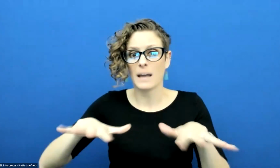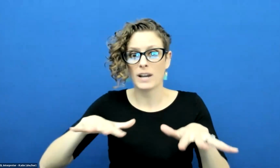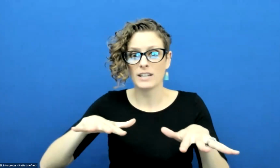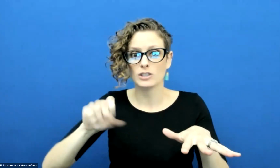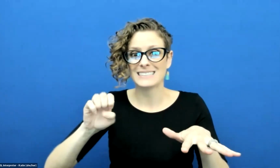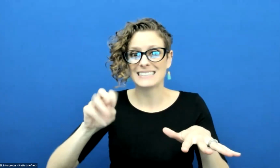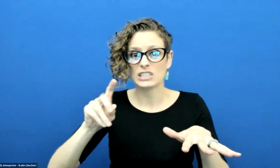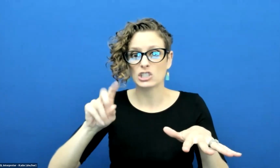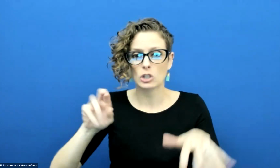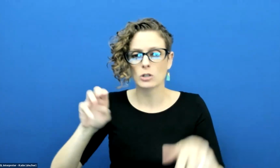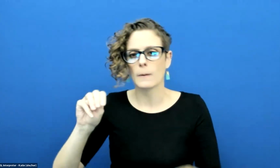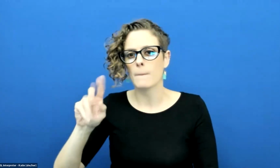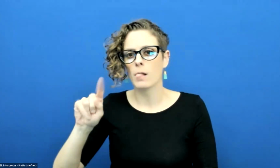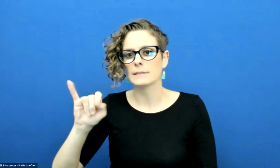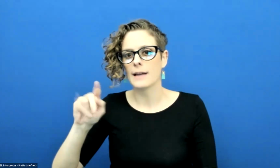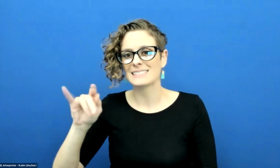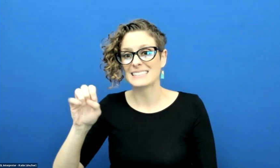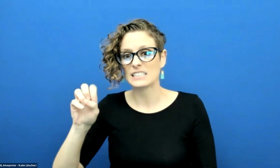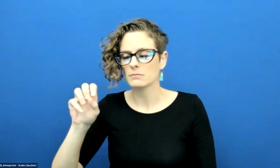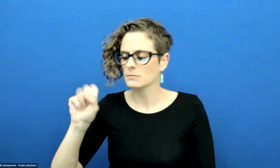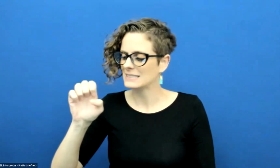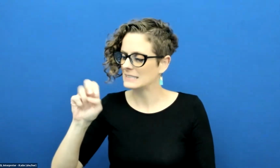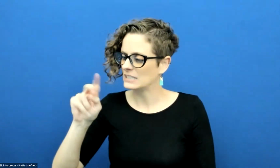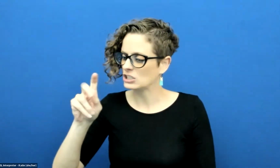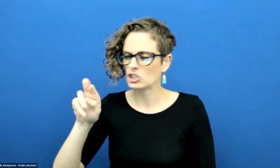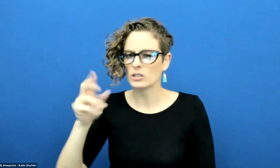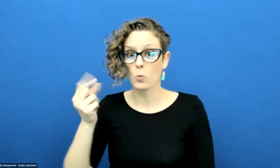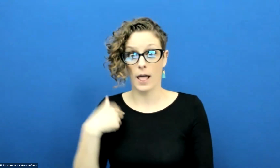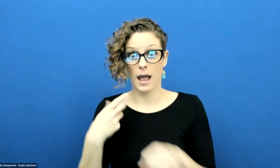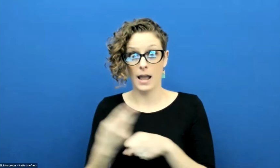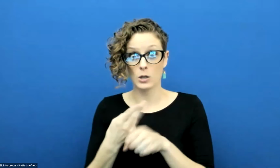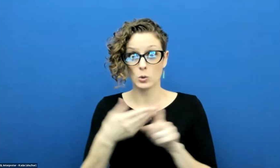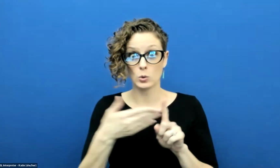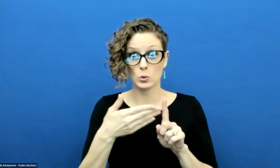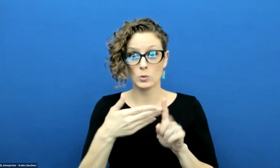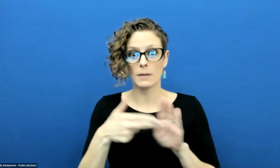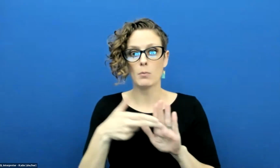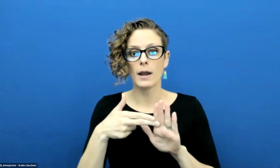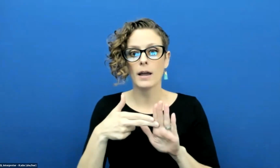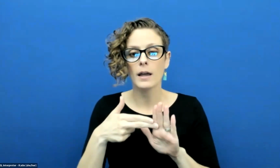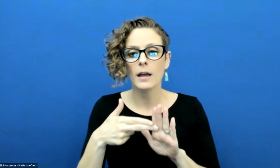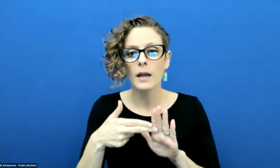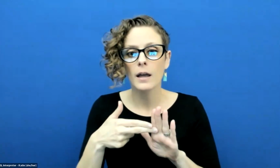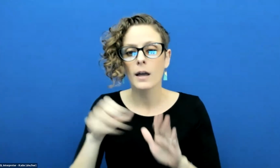there's a bunch of them the one I use is branded smart things because our Samsung SmartThings is